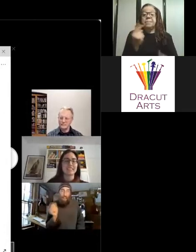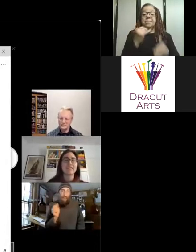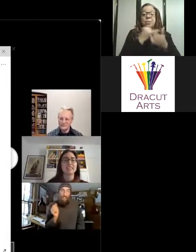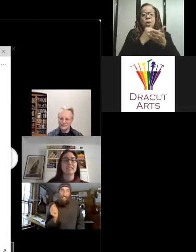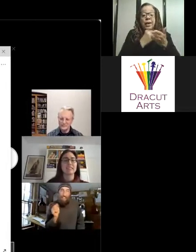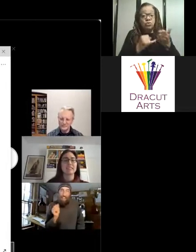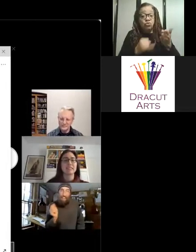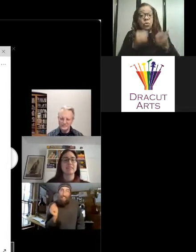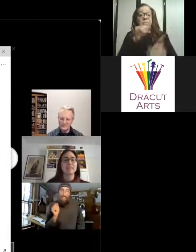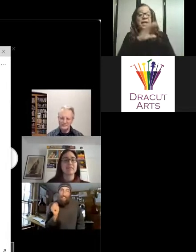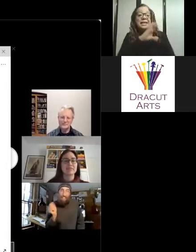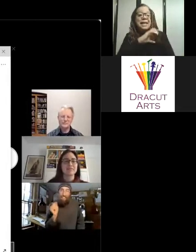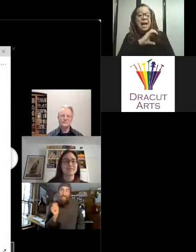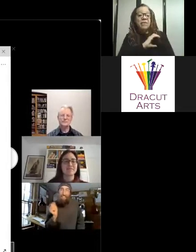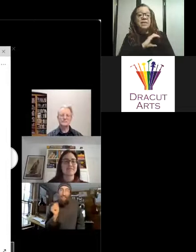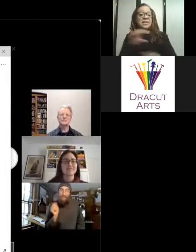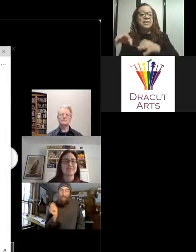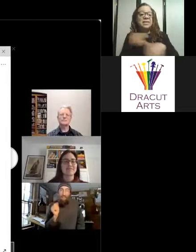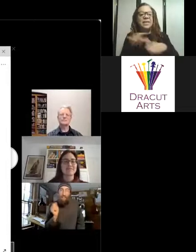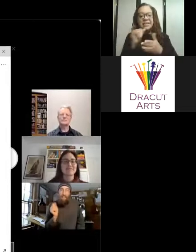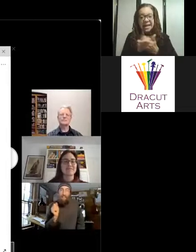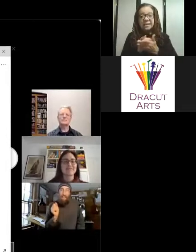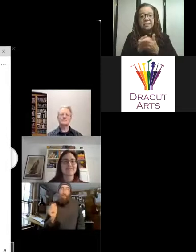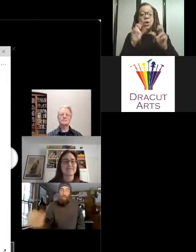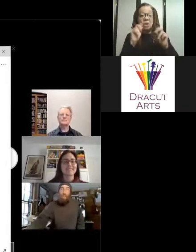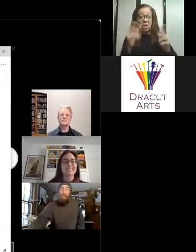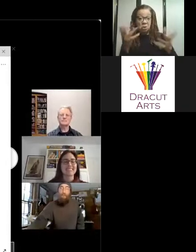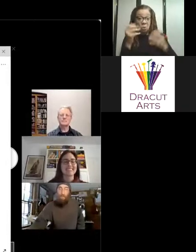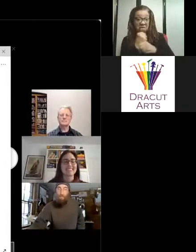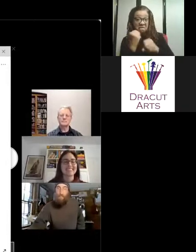kind of does that, because he's like, okay you want to fight? I will. I will